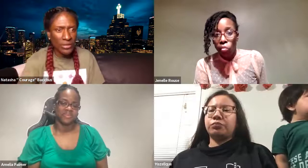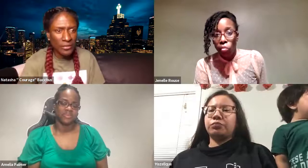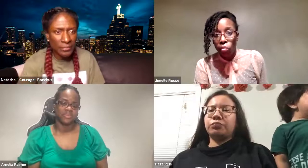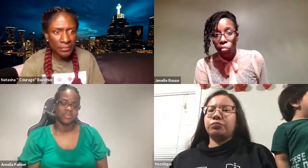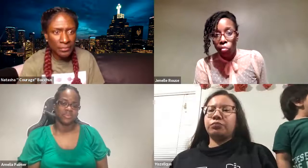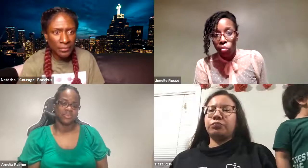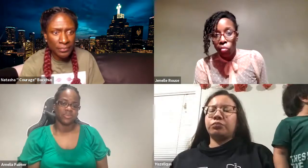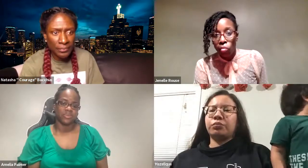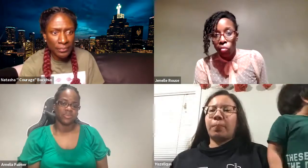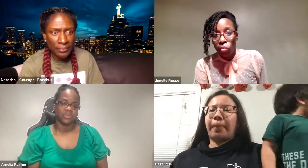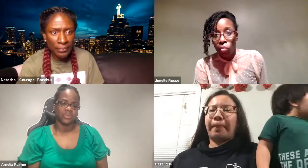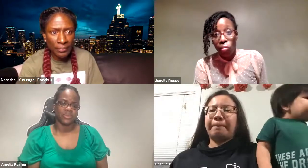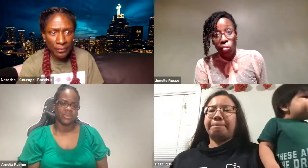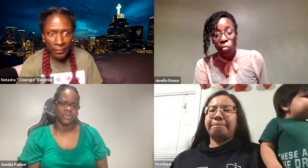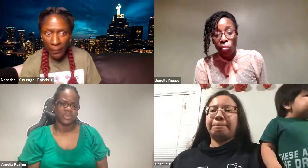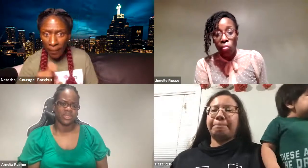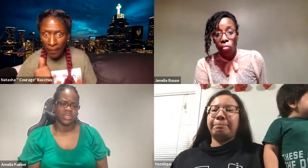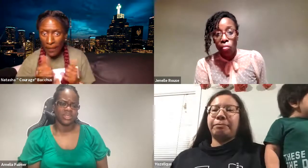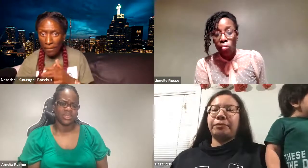that that has happened